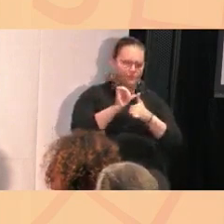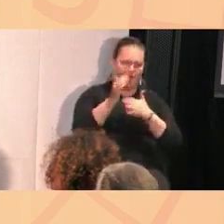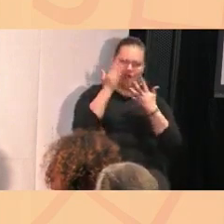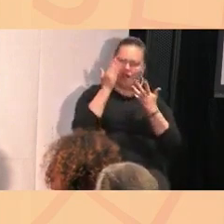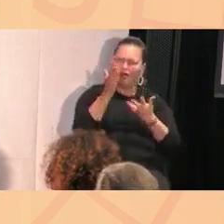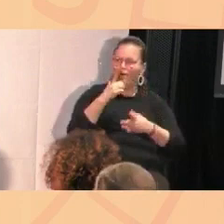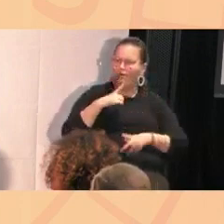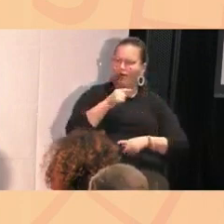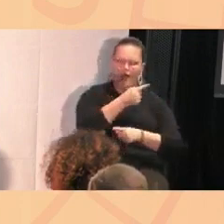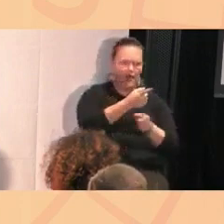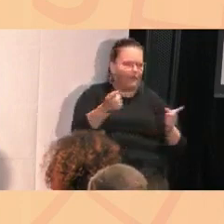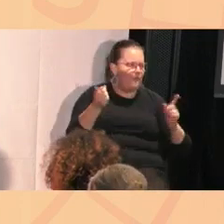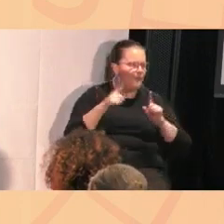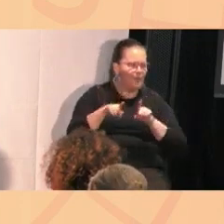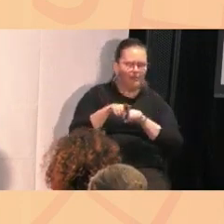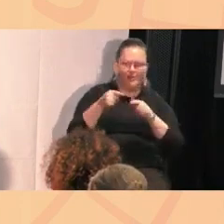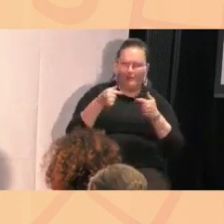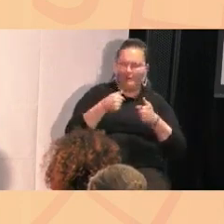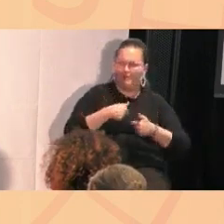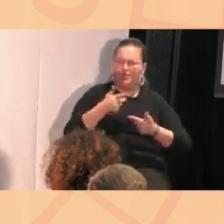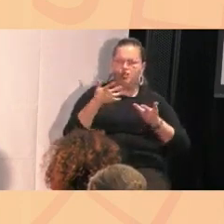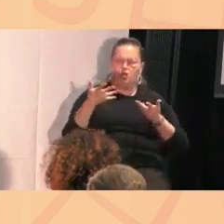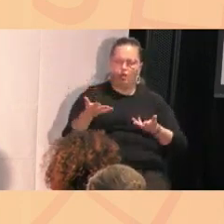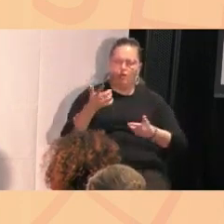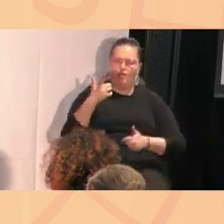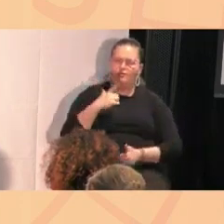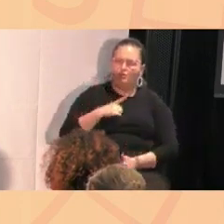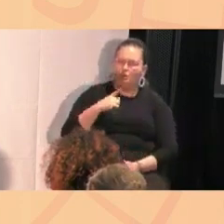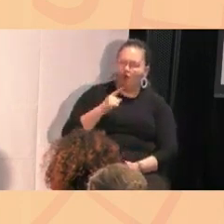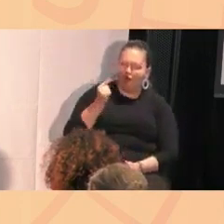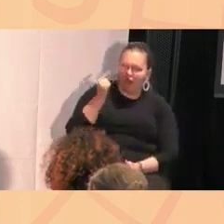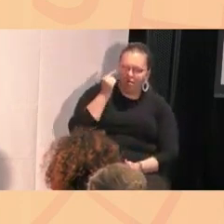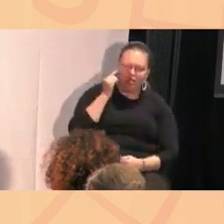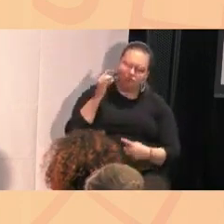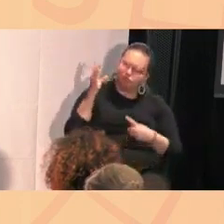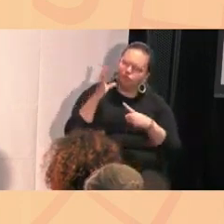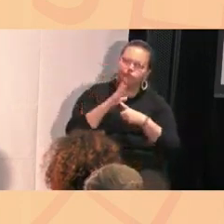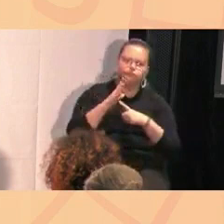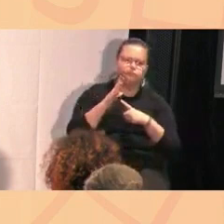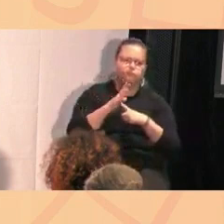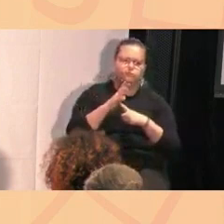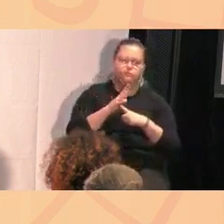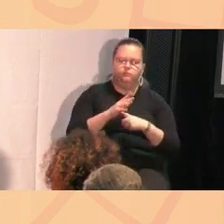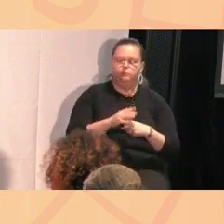and then question every one of those things, it makes me feel like I can understand the world better.